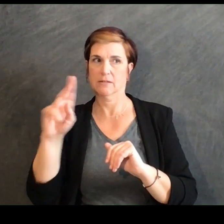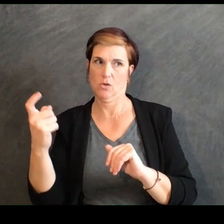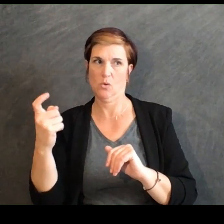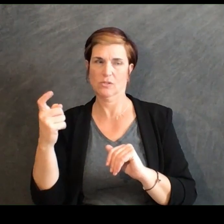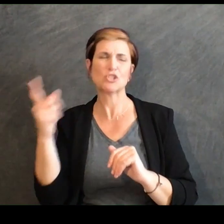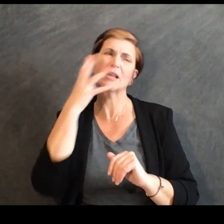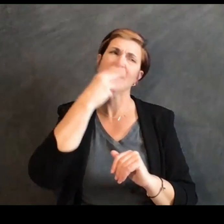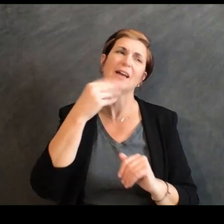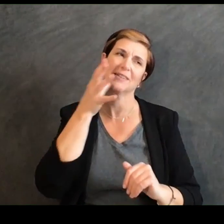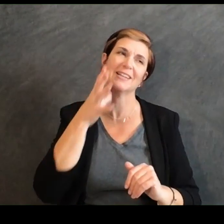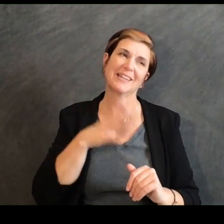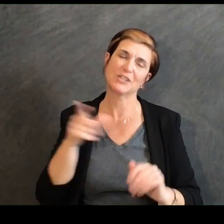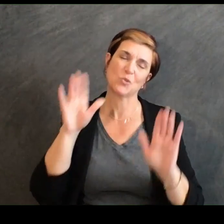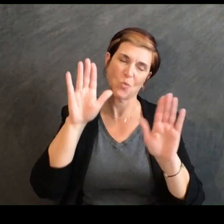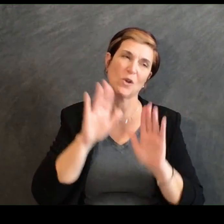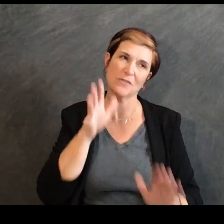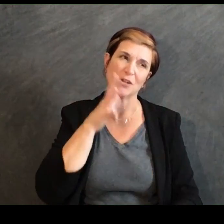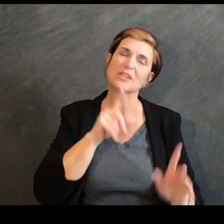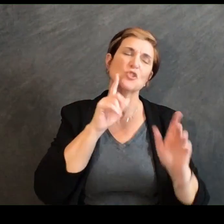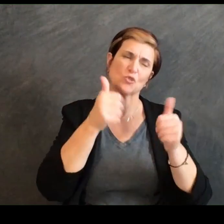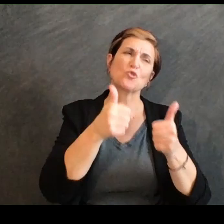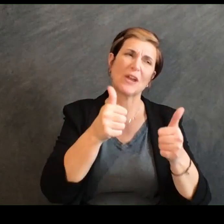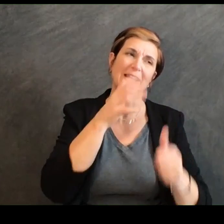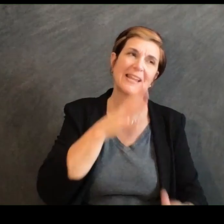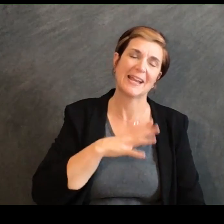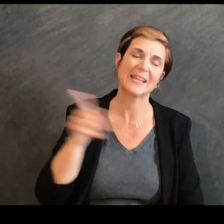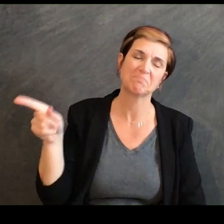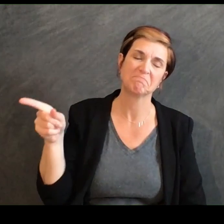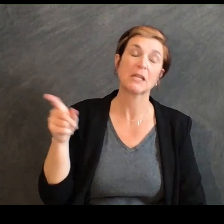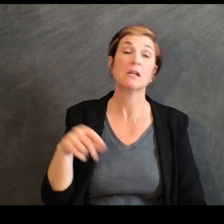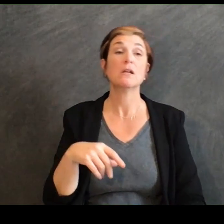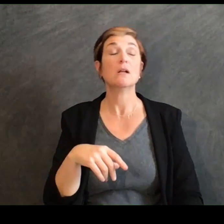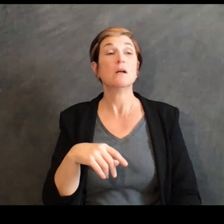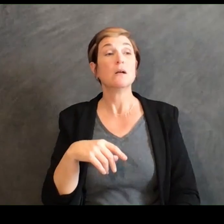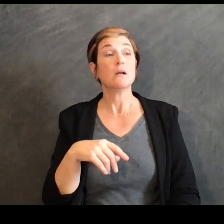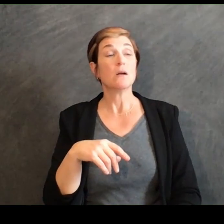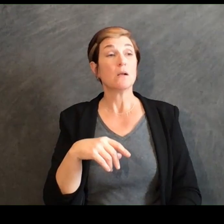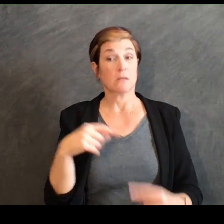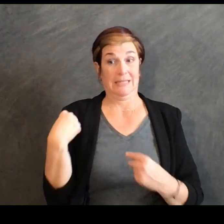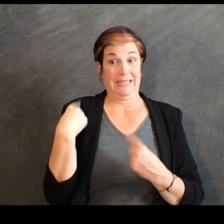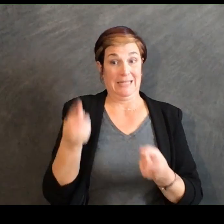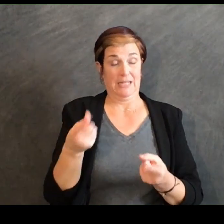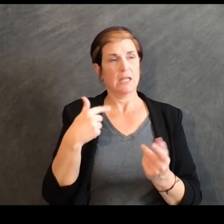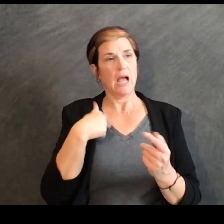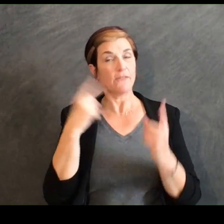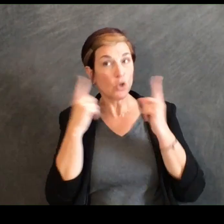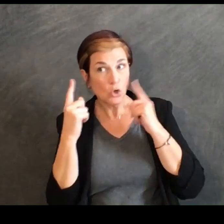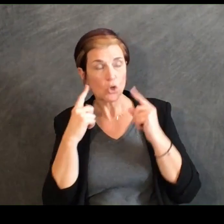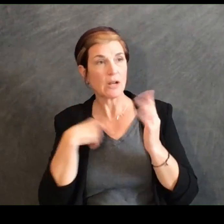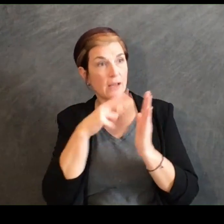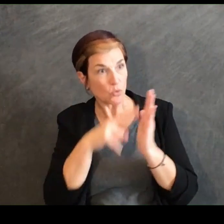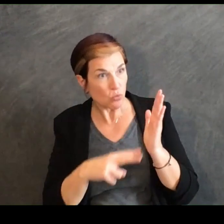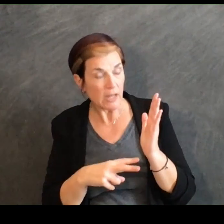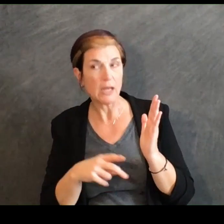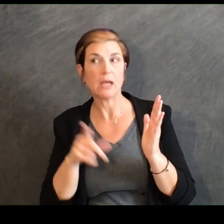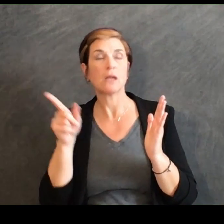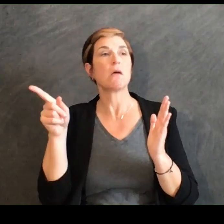wonderful lady great lady and since then I've heard read that the result was that